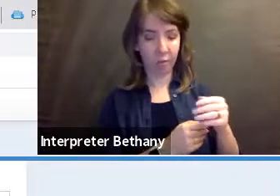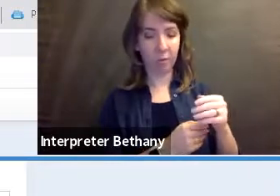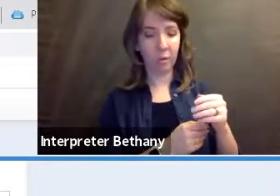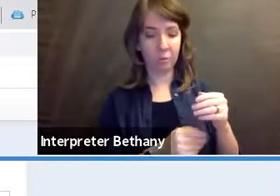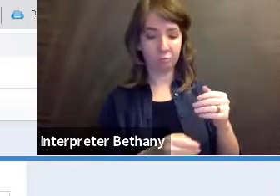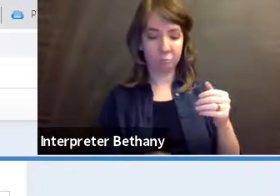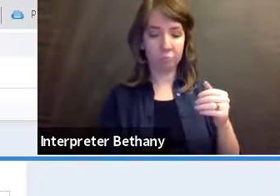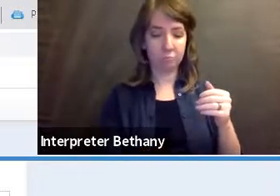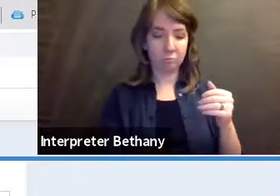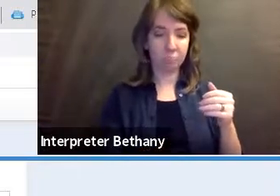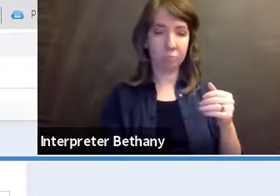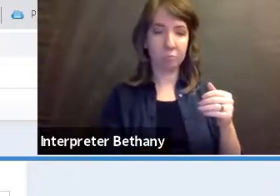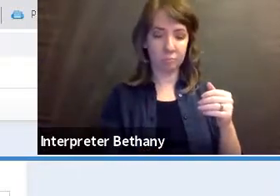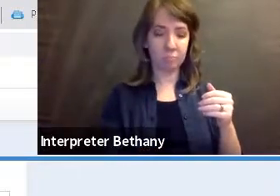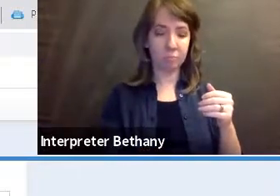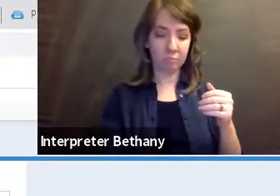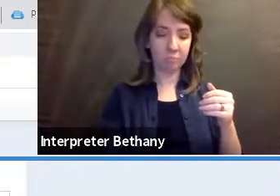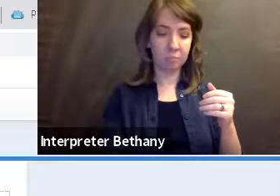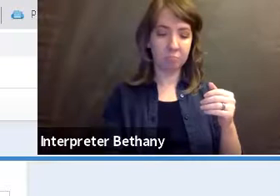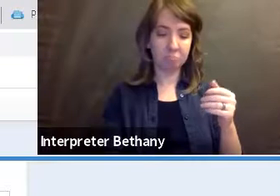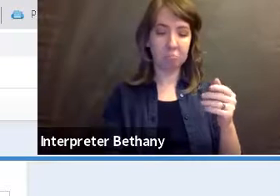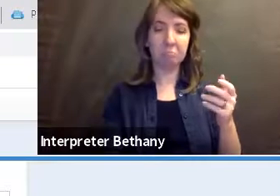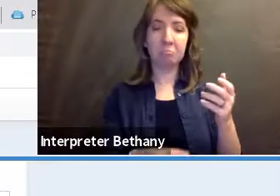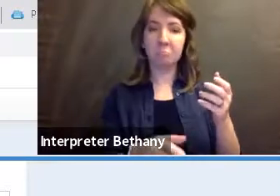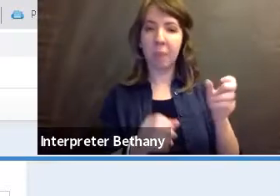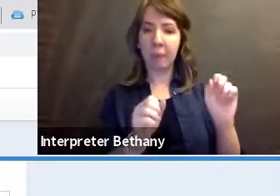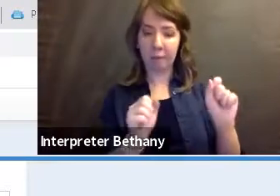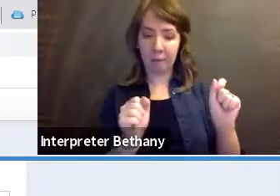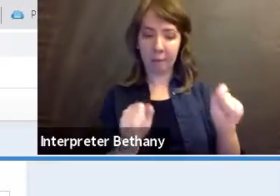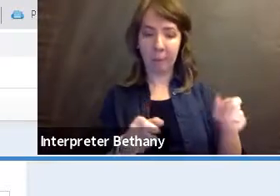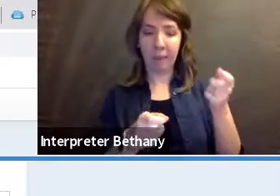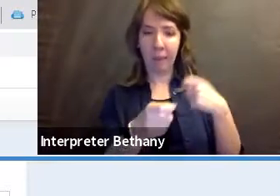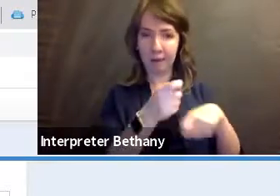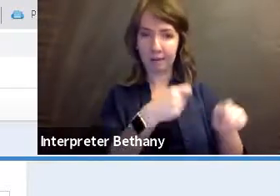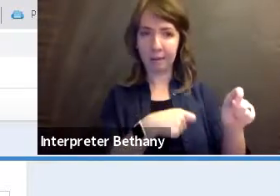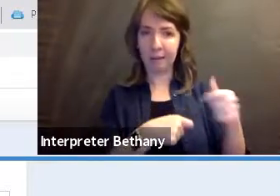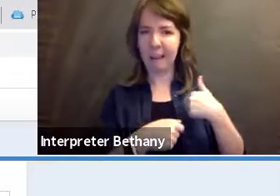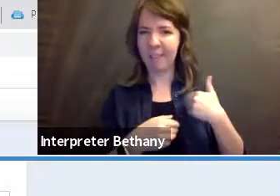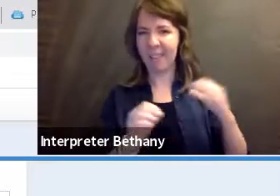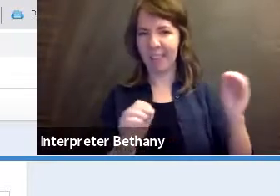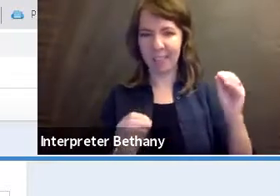Linda Kobashigawa: Create an annotated bibliography. They'll have those annotations and I don't have anything to put in that role anything